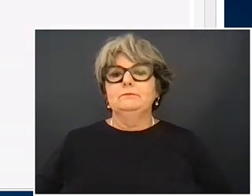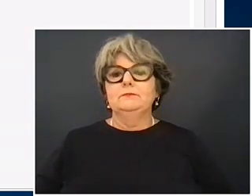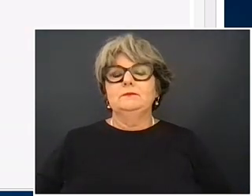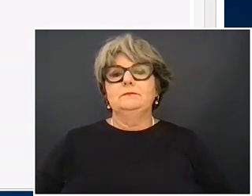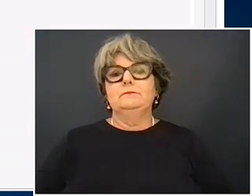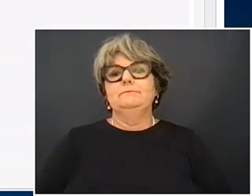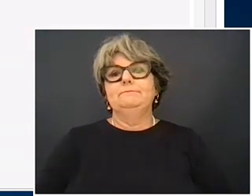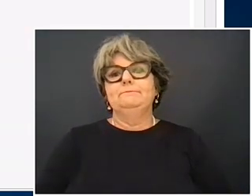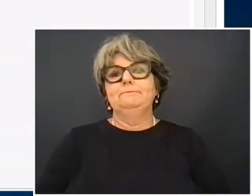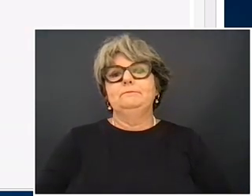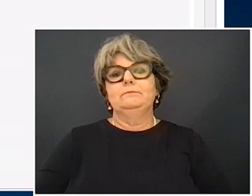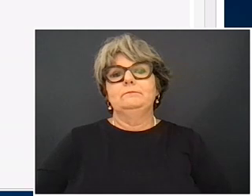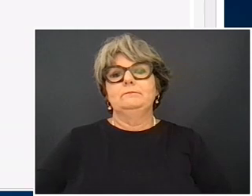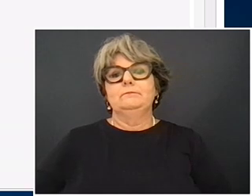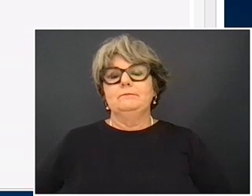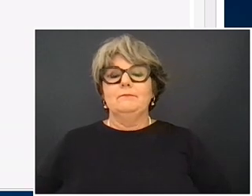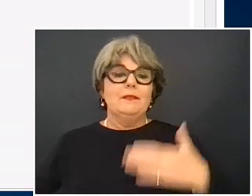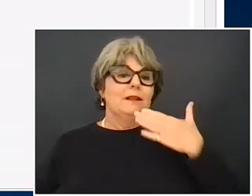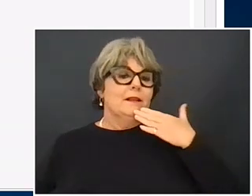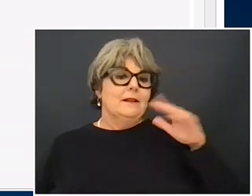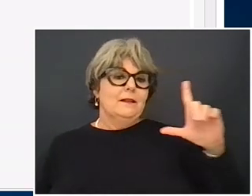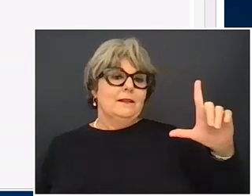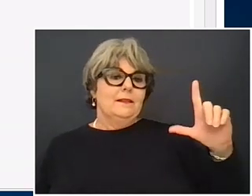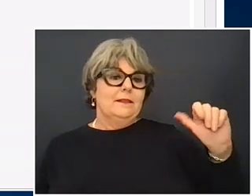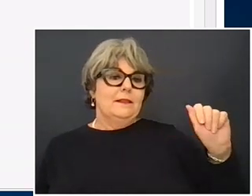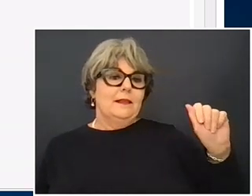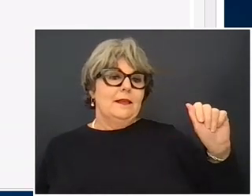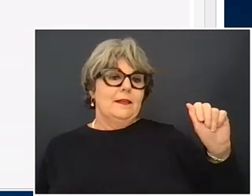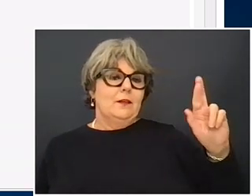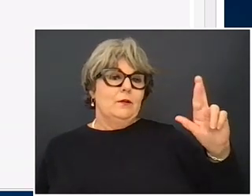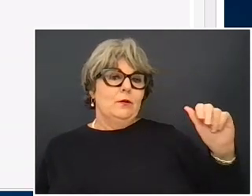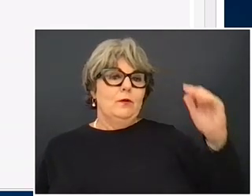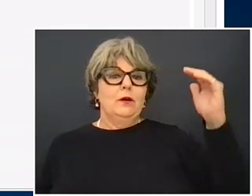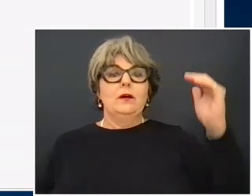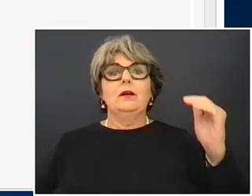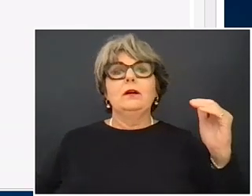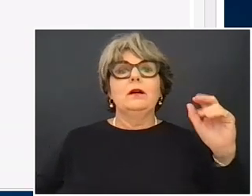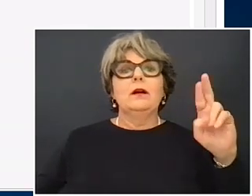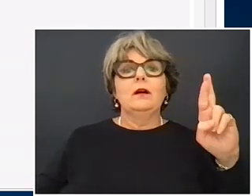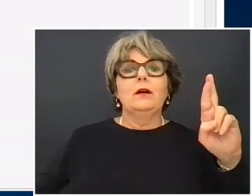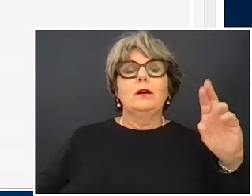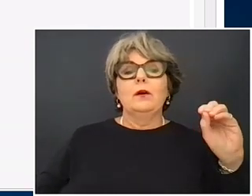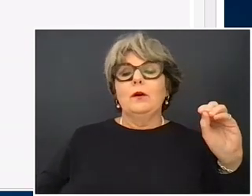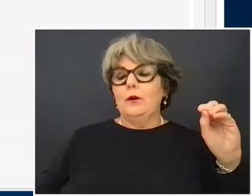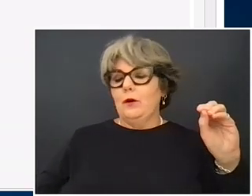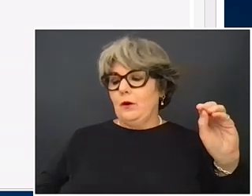Thank you, Laura. Robyn. I have a comment on a separate subsection